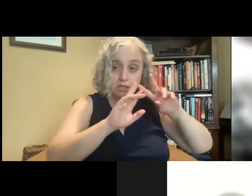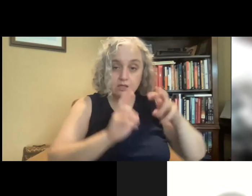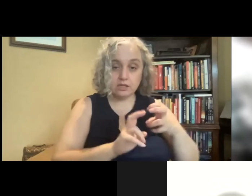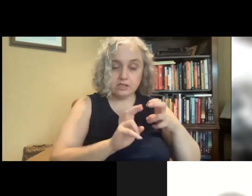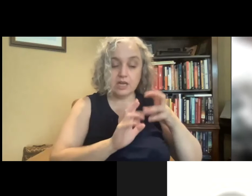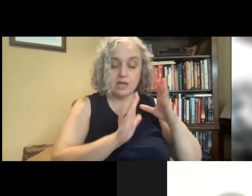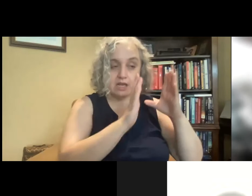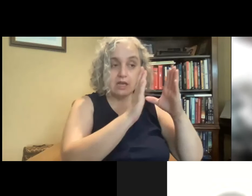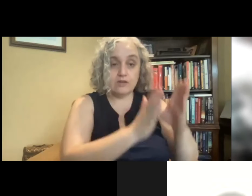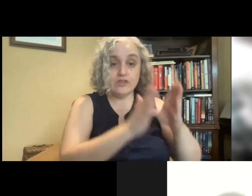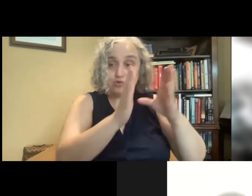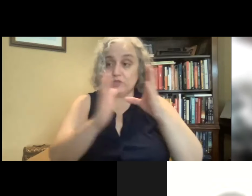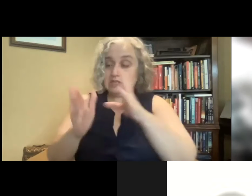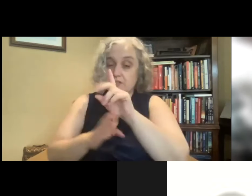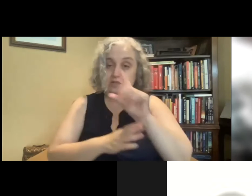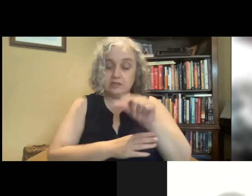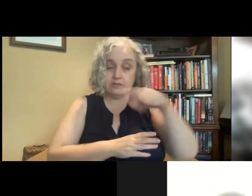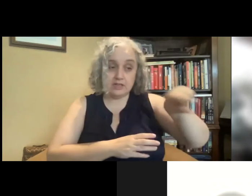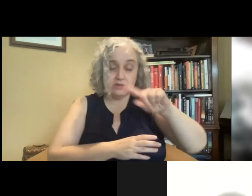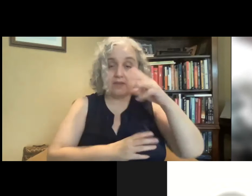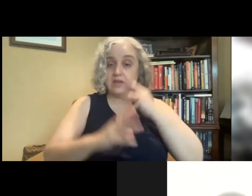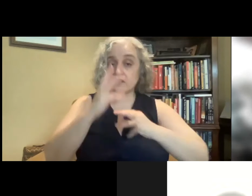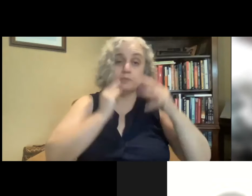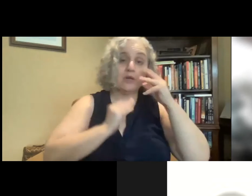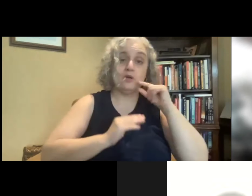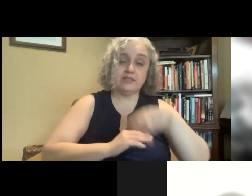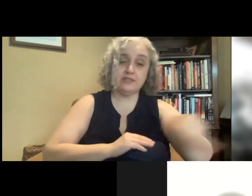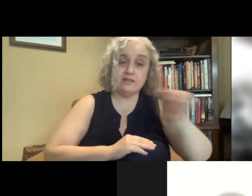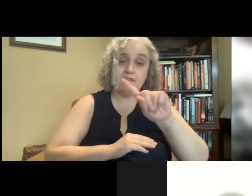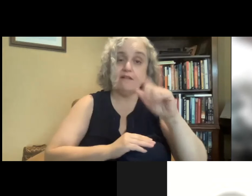with lived experience of disability are experiencing.